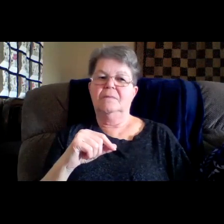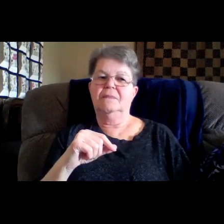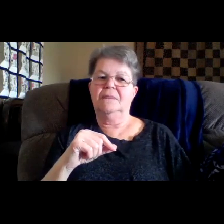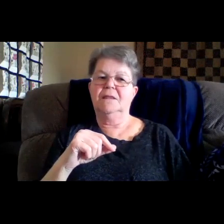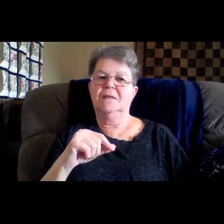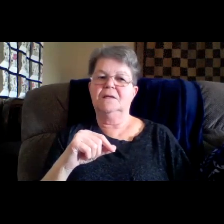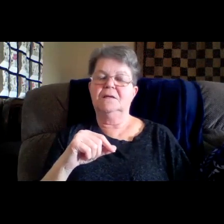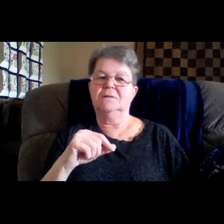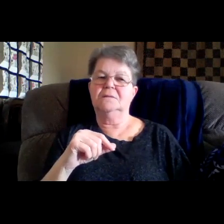Next slide.